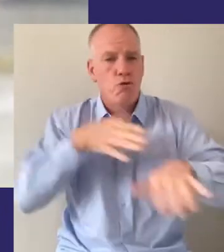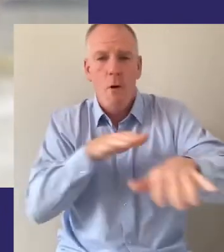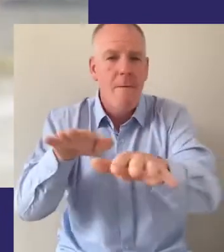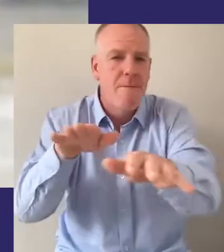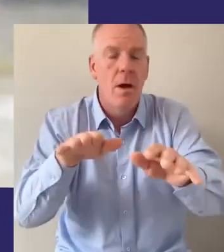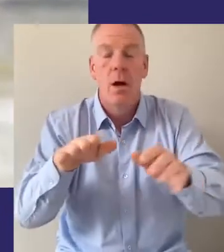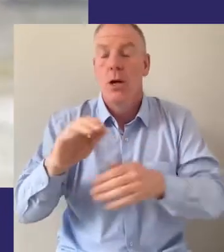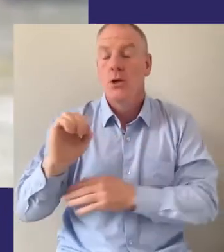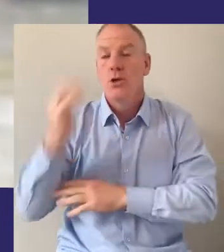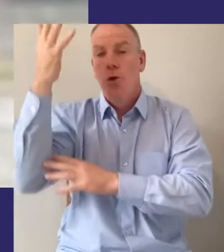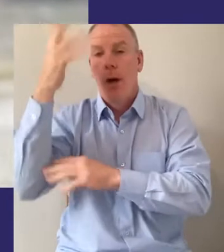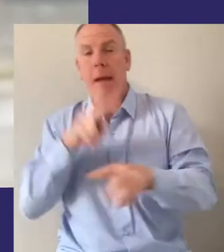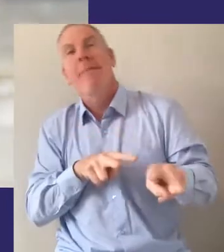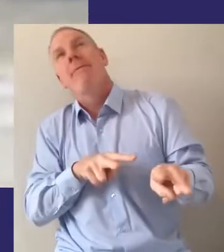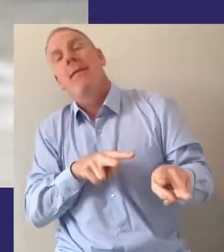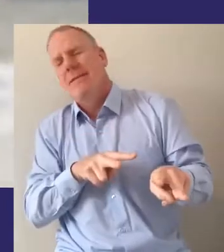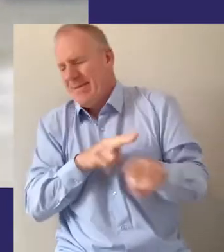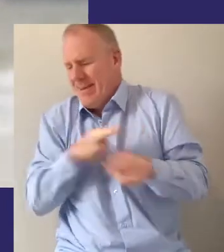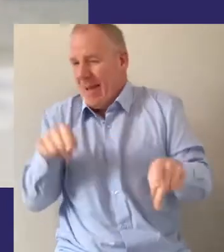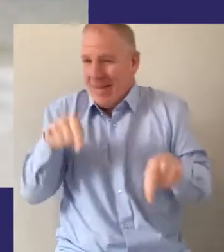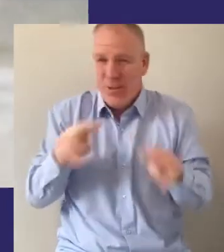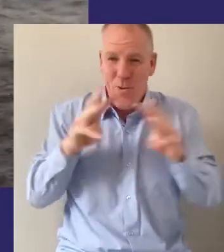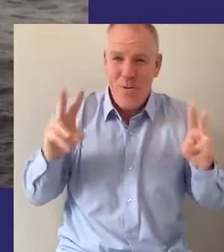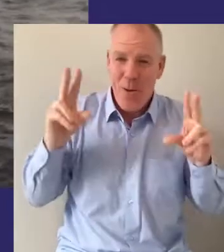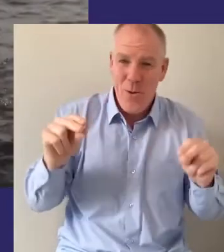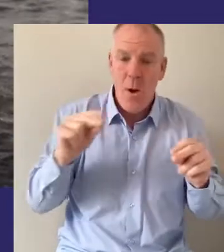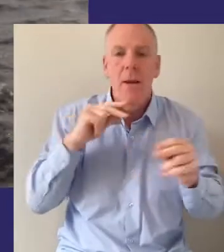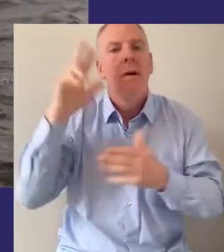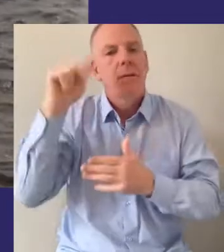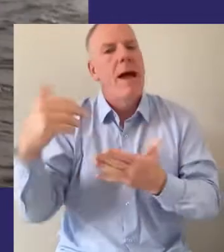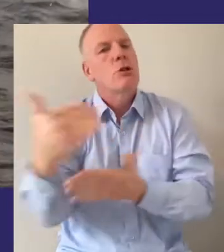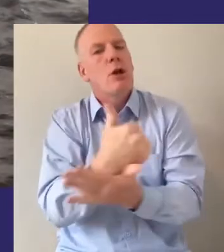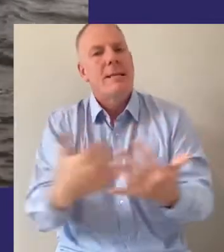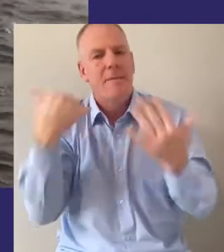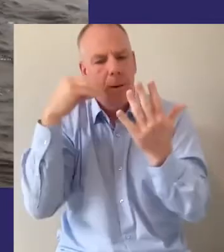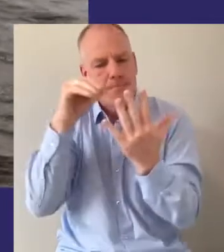you're sunbathing, not in this weather perhaps, you can collect records of marine plant and